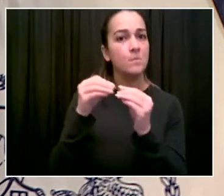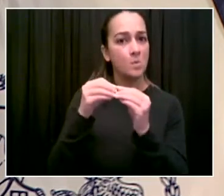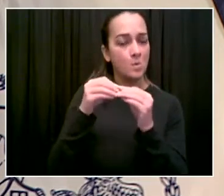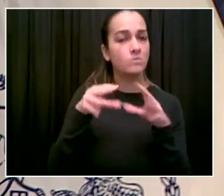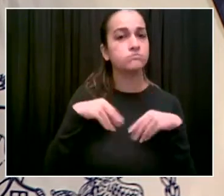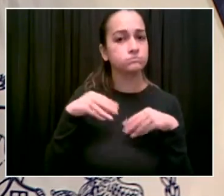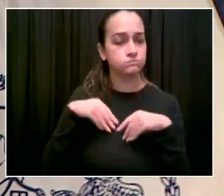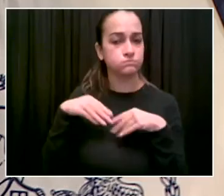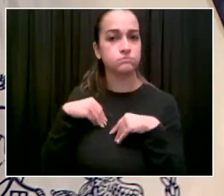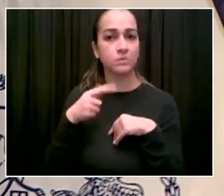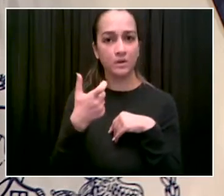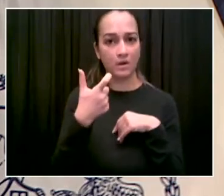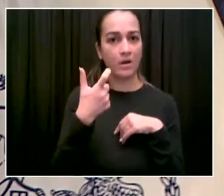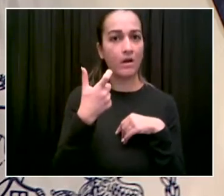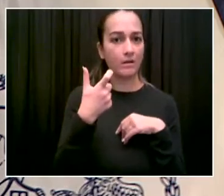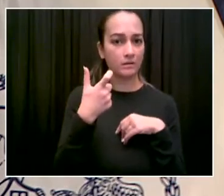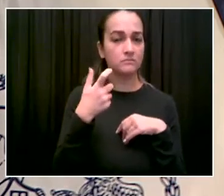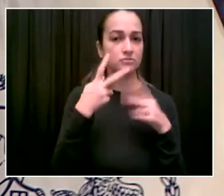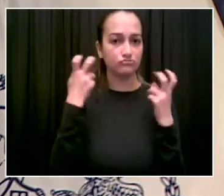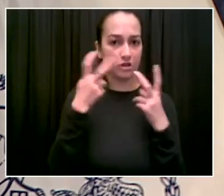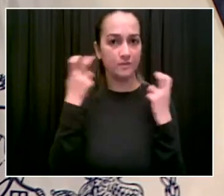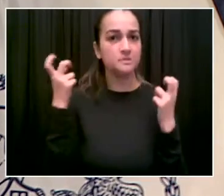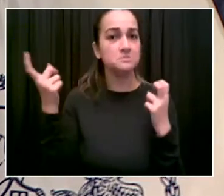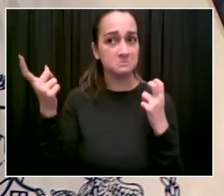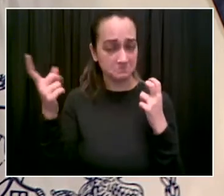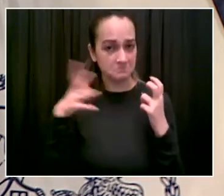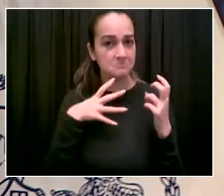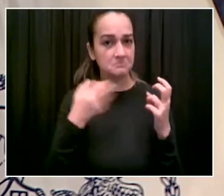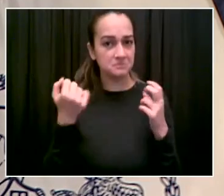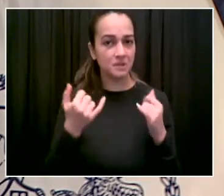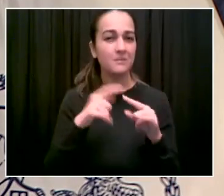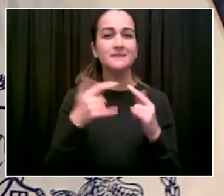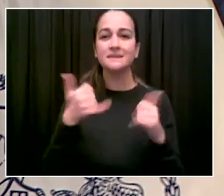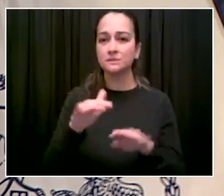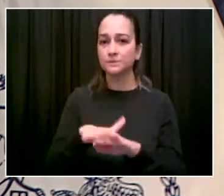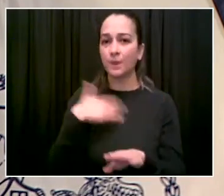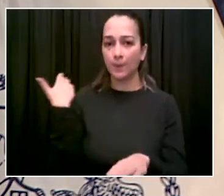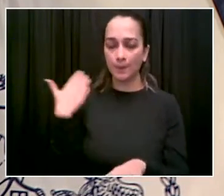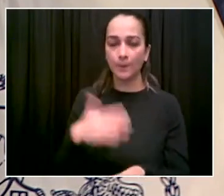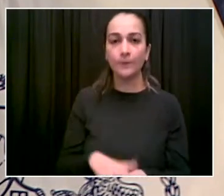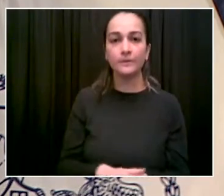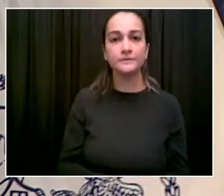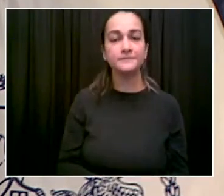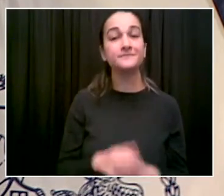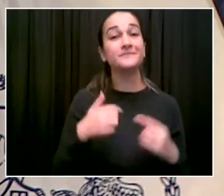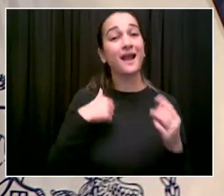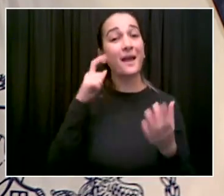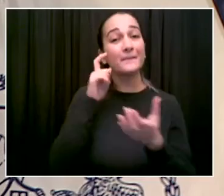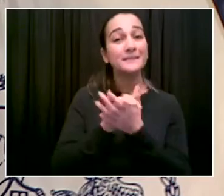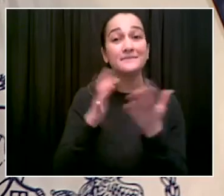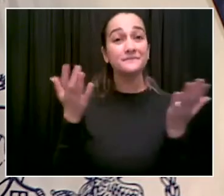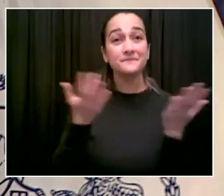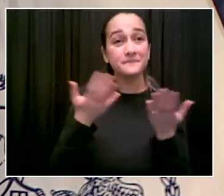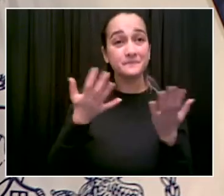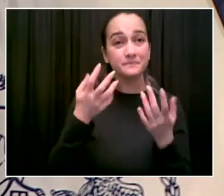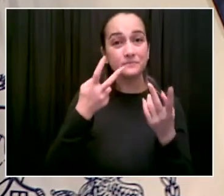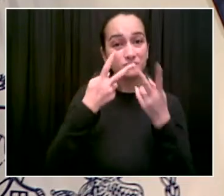PARTICULAR, WE HAVE SEEN IMPROVEMENT. I THINK THE CITY'S CENTRAL PROBLEM